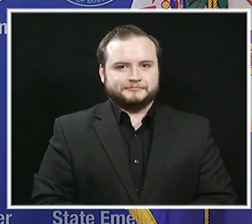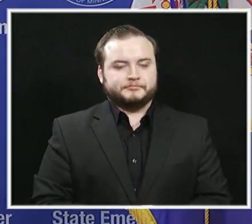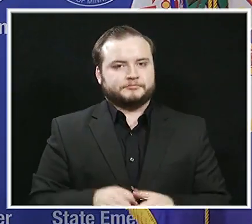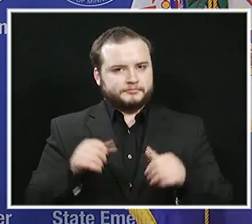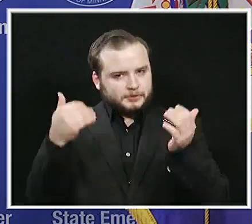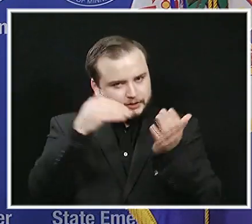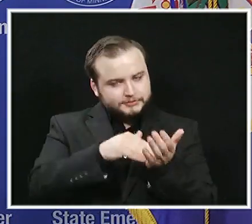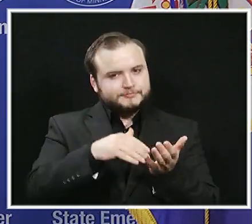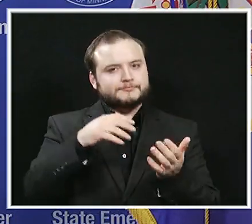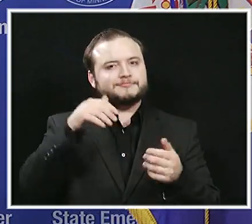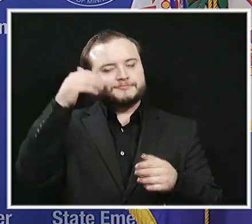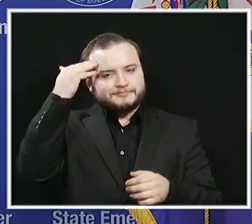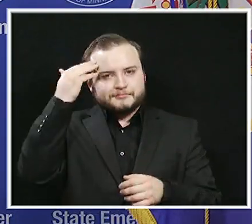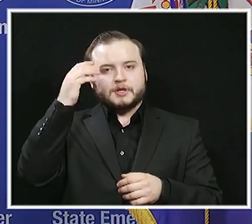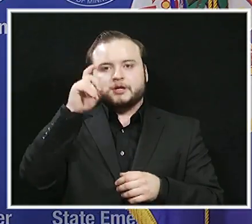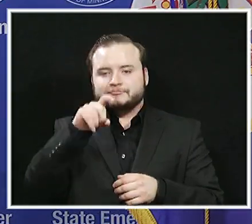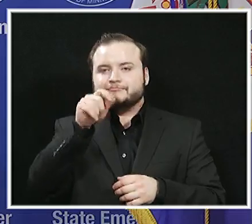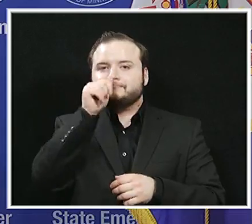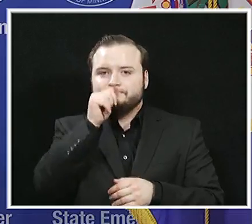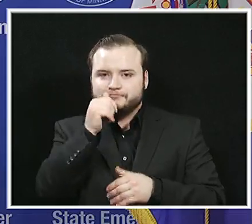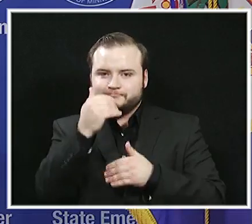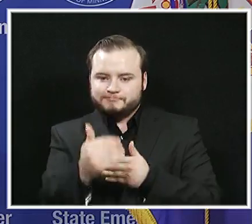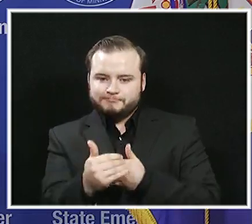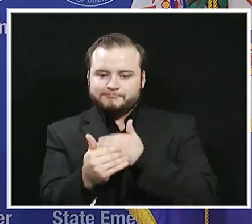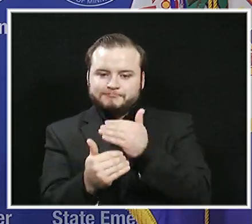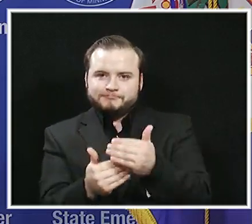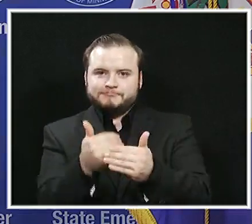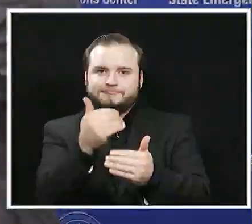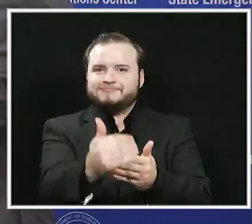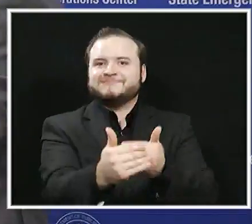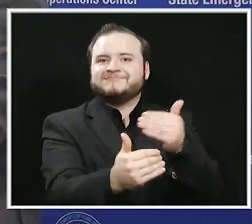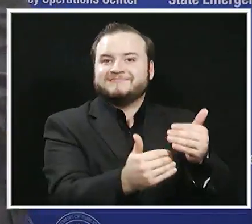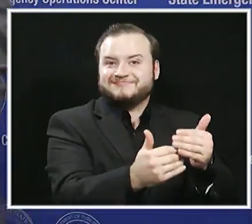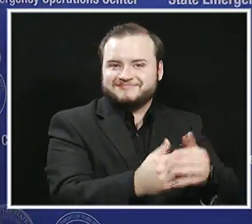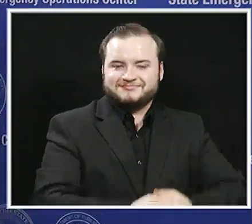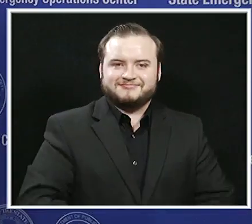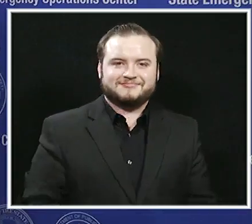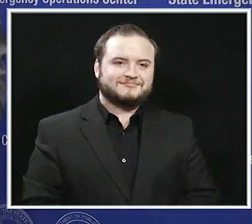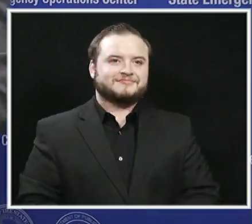balance out the economic side of this and we're trying to continue to thread that needle.